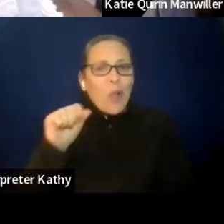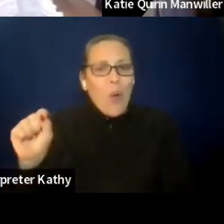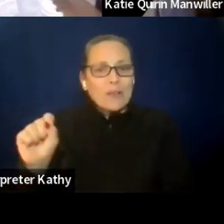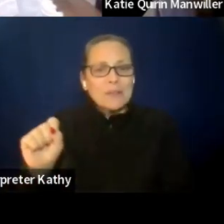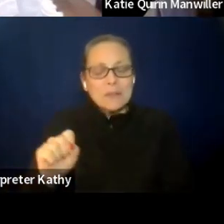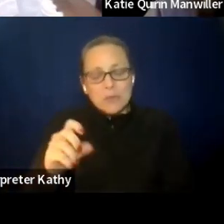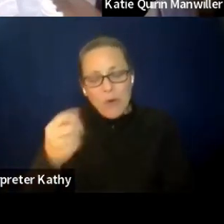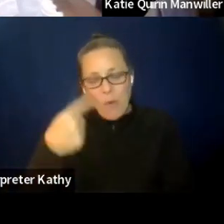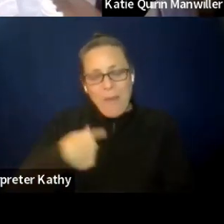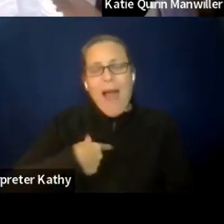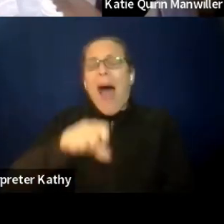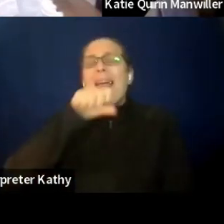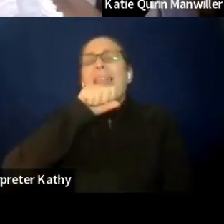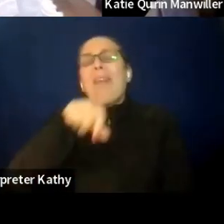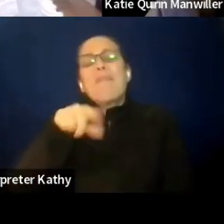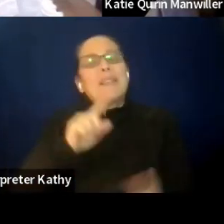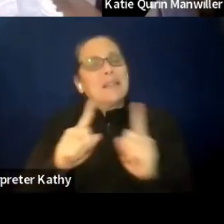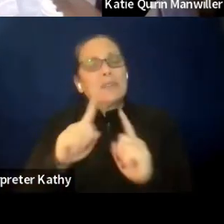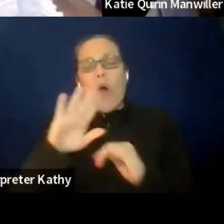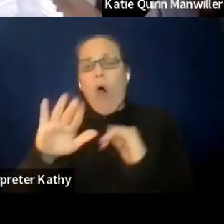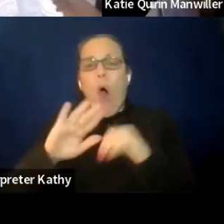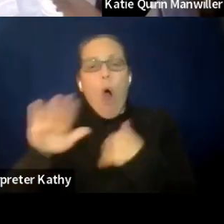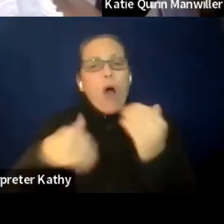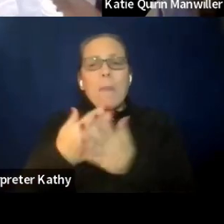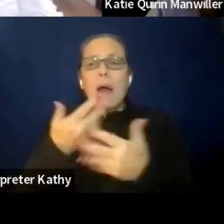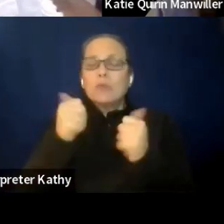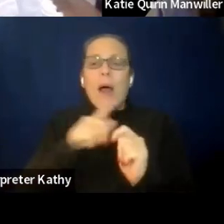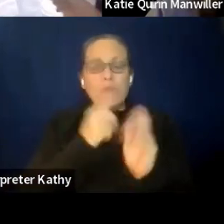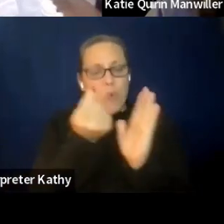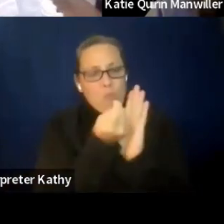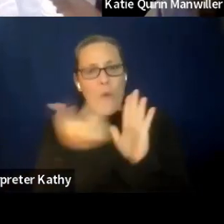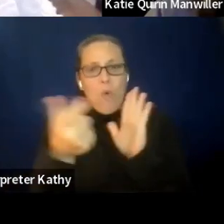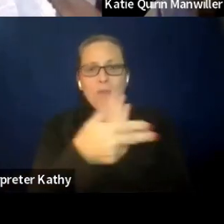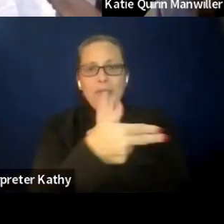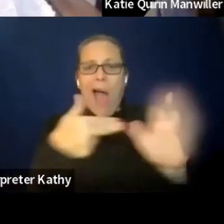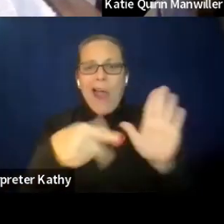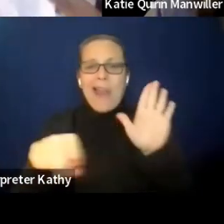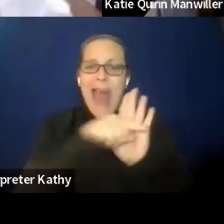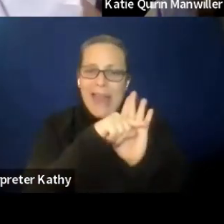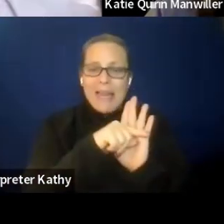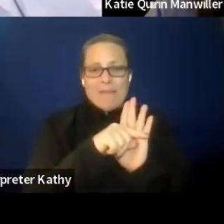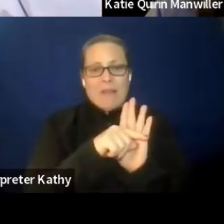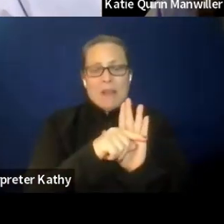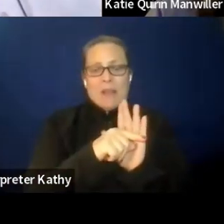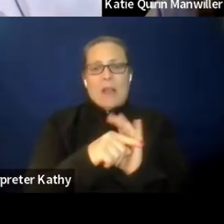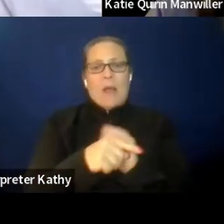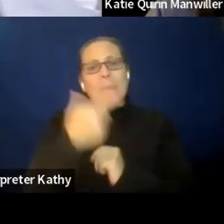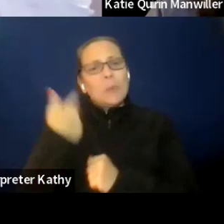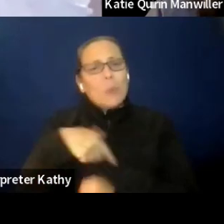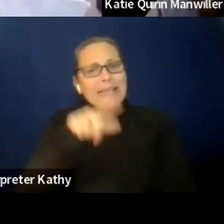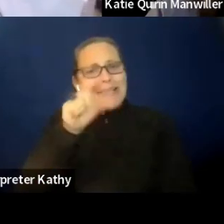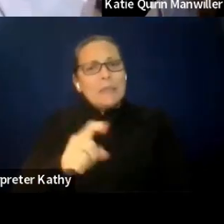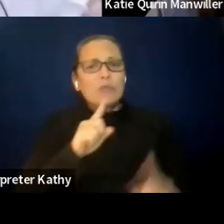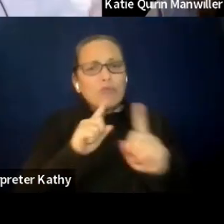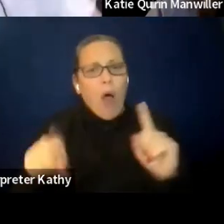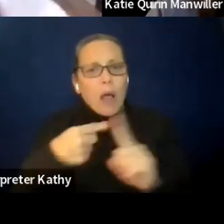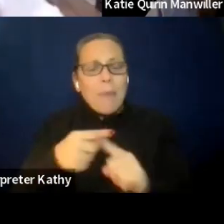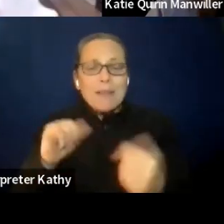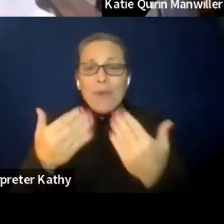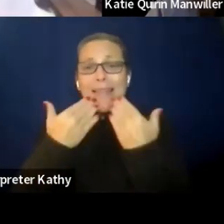field. And so I hope -- I love these conversations, because it's all about destigmatizing, no matter what the